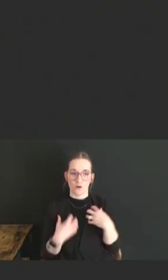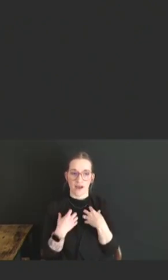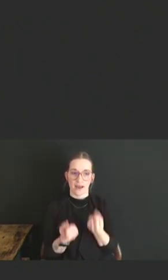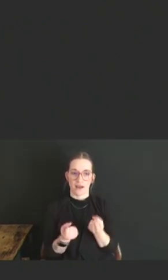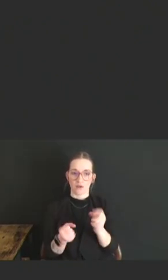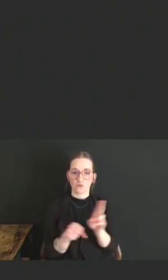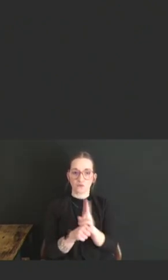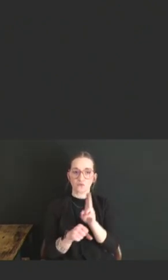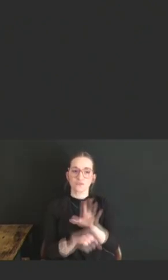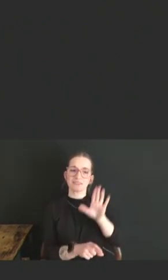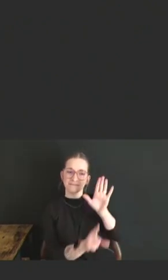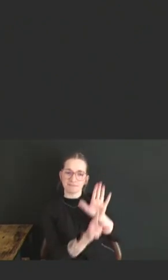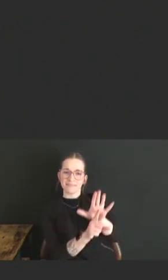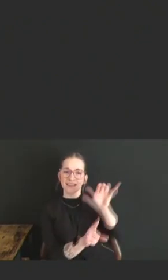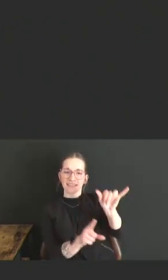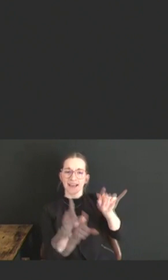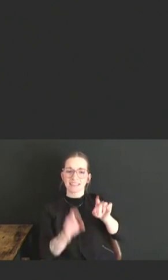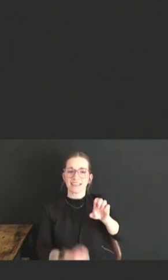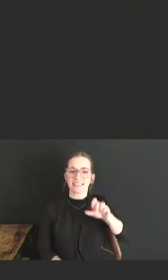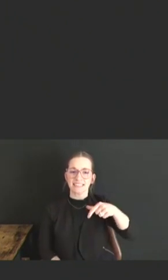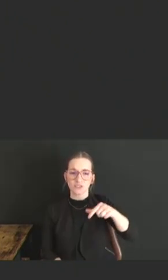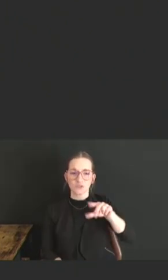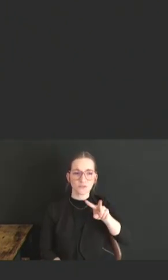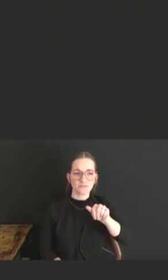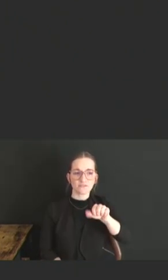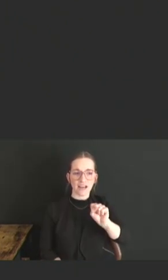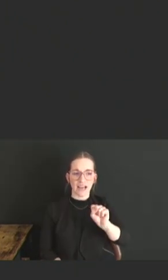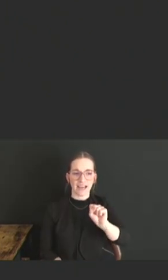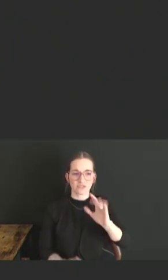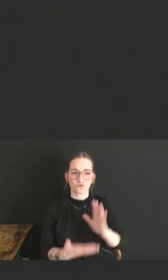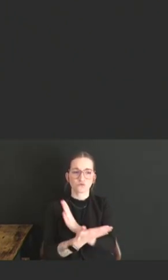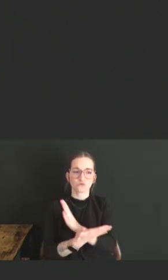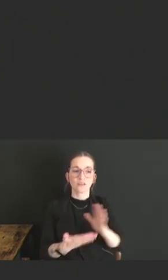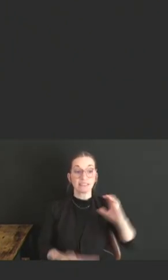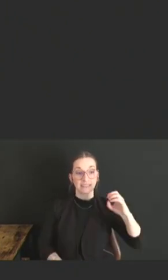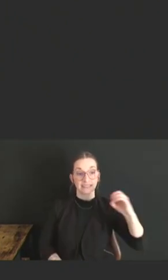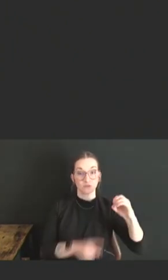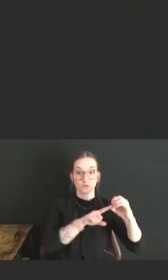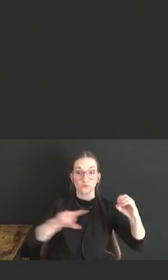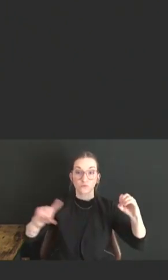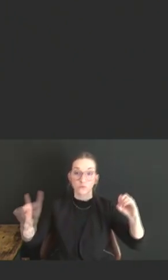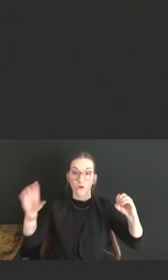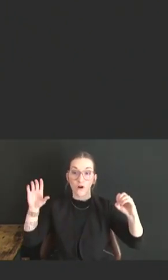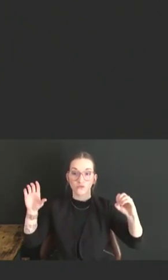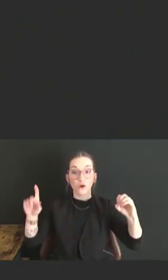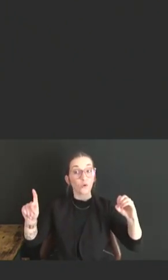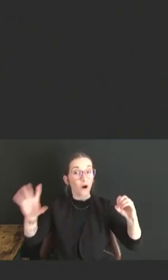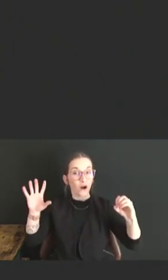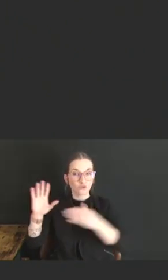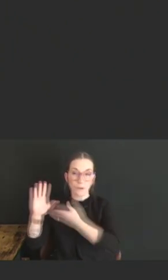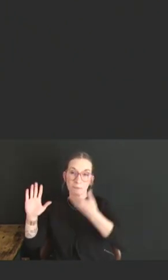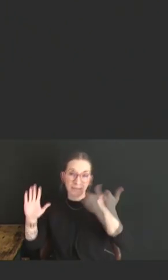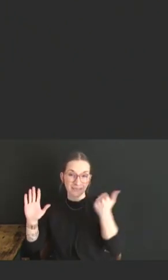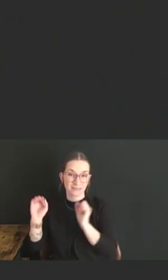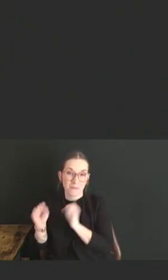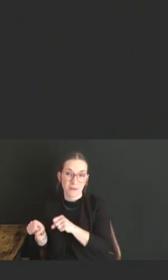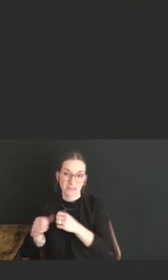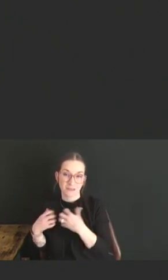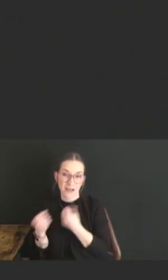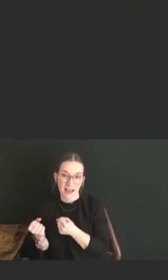ranging from zero to 1000 with 100 representing the best possible health. Next slide, please.